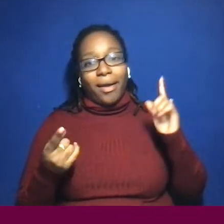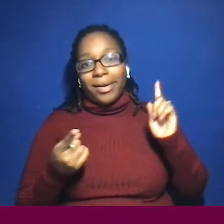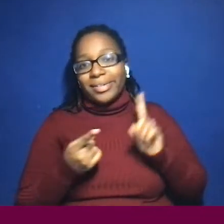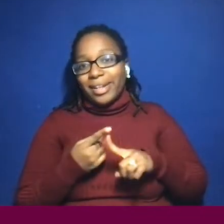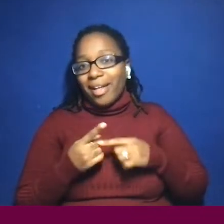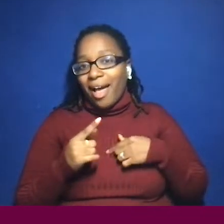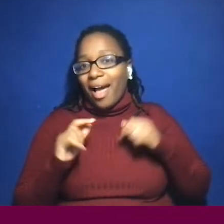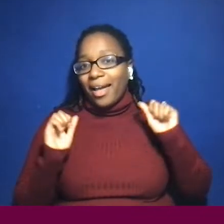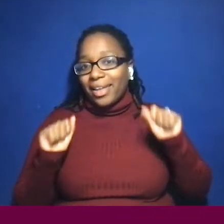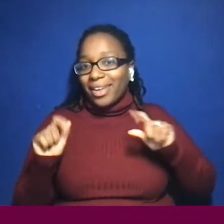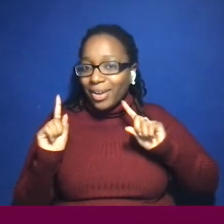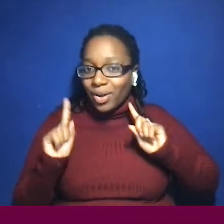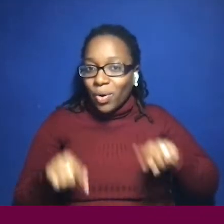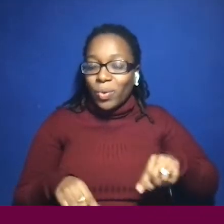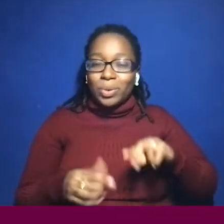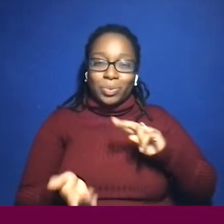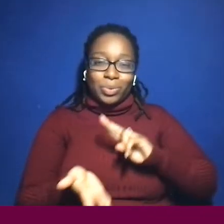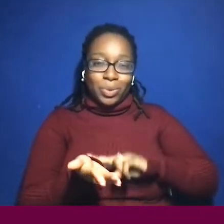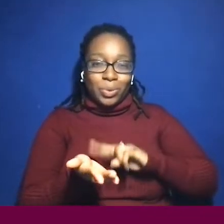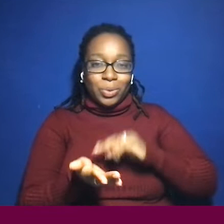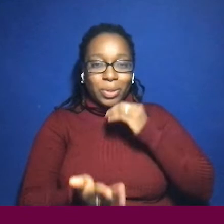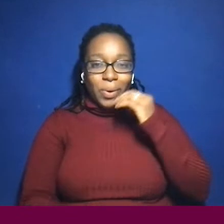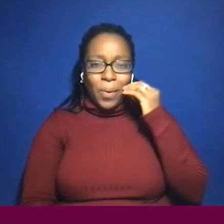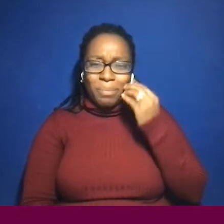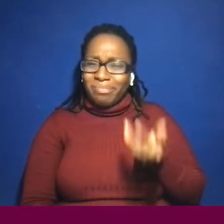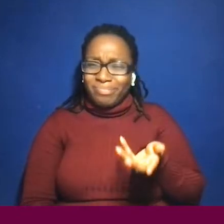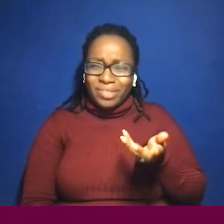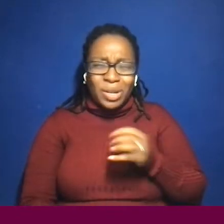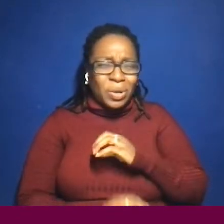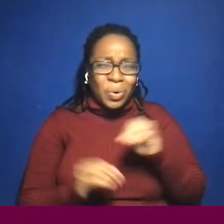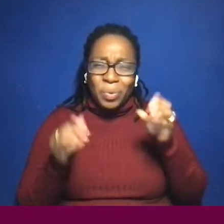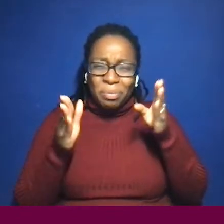go to a nursing home." Right? Sheri Fink: Right. Marcie Roth: